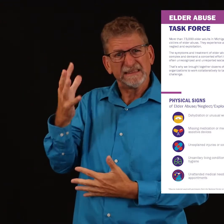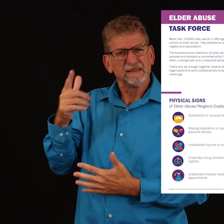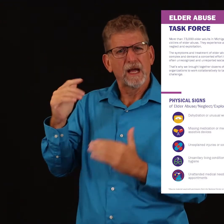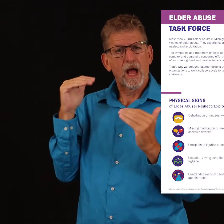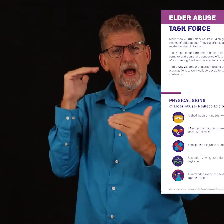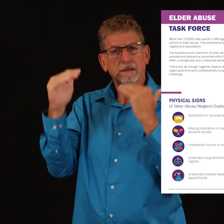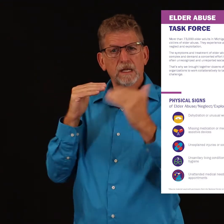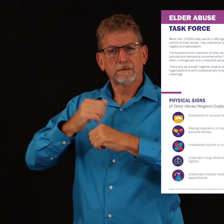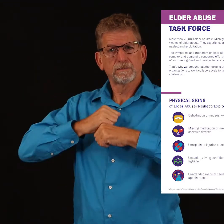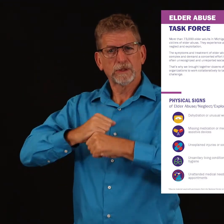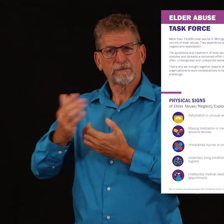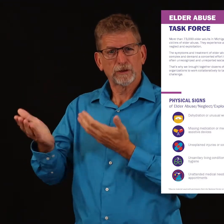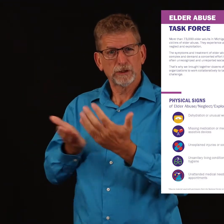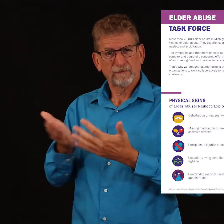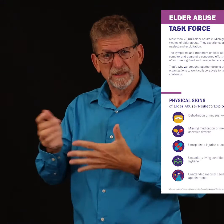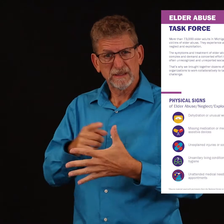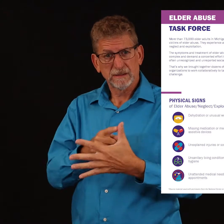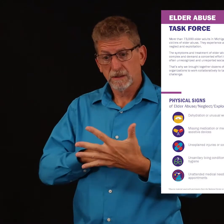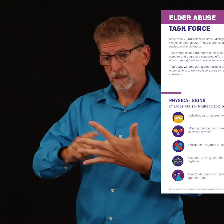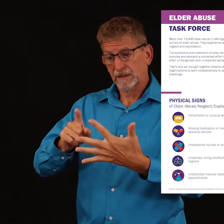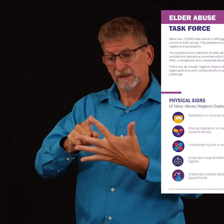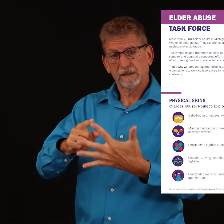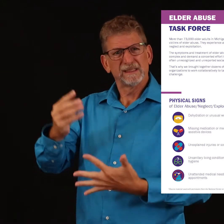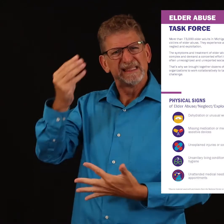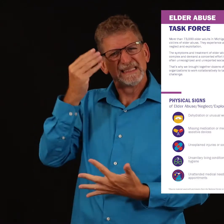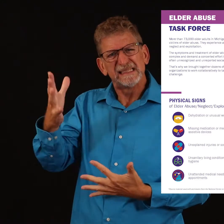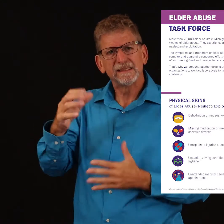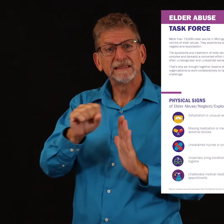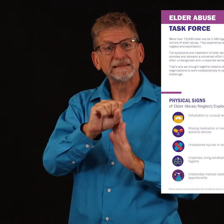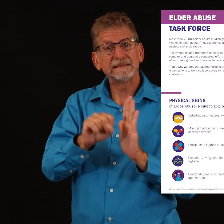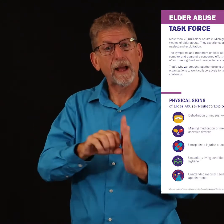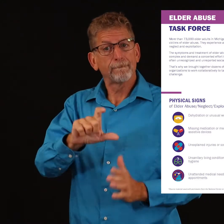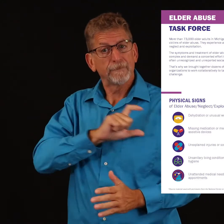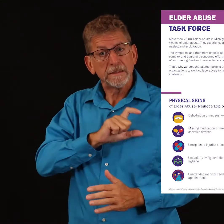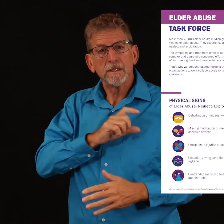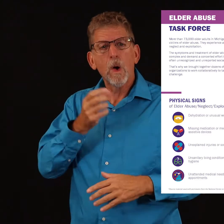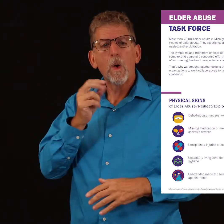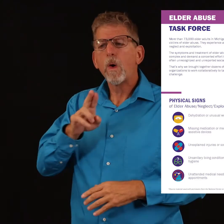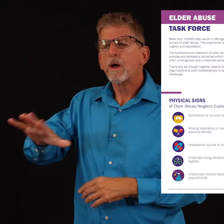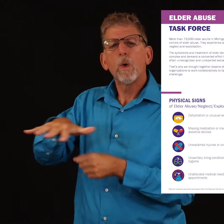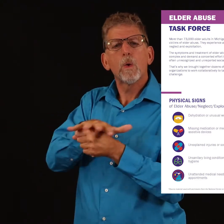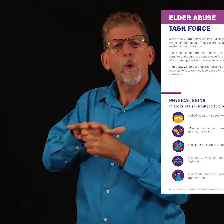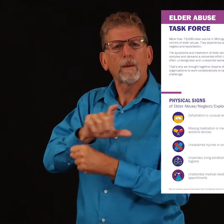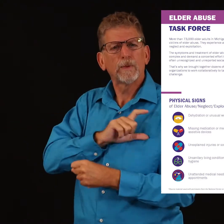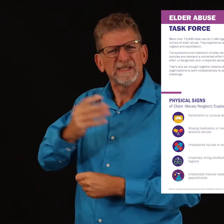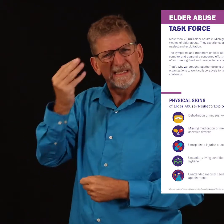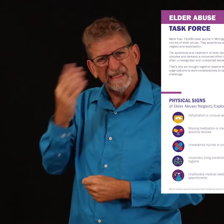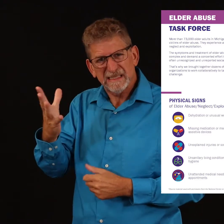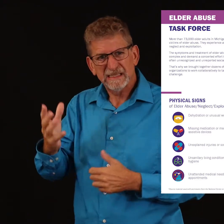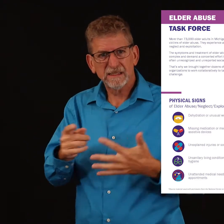Adult Protective Services; the State Police and/or the local police;